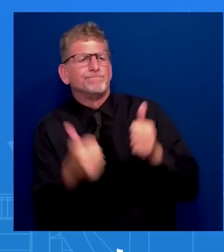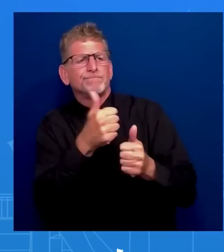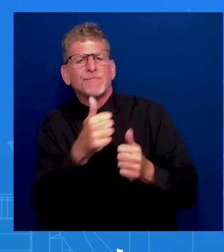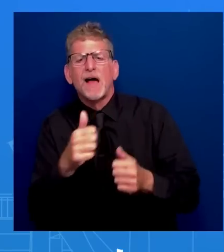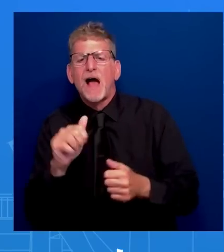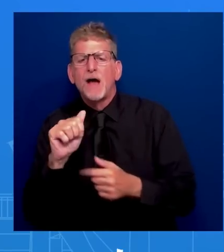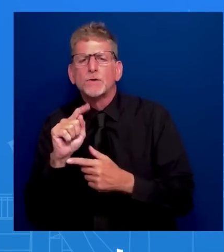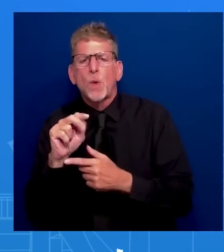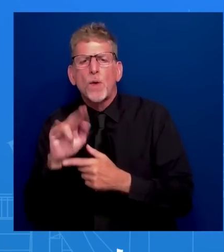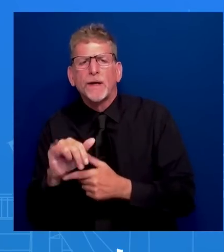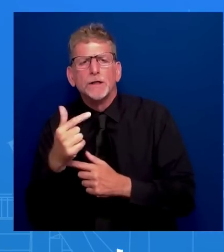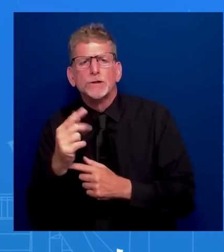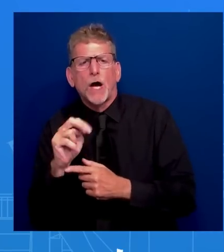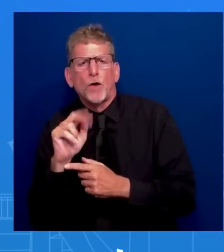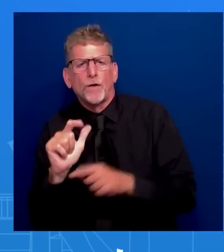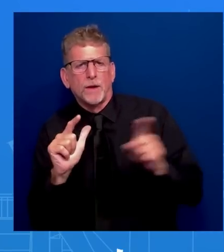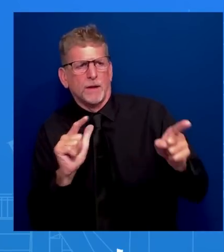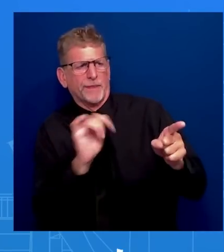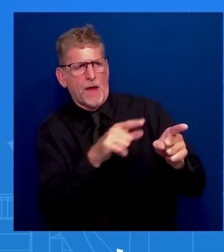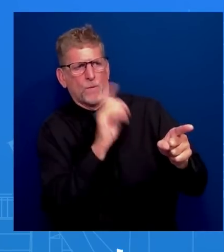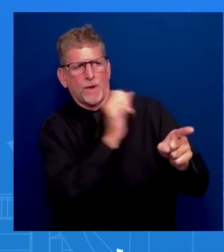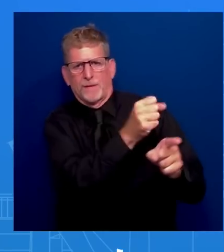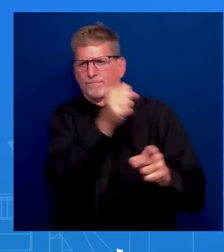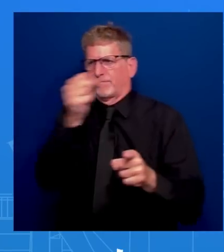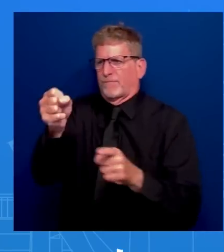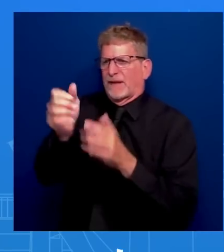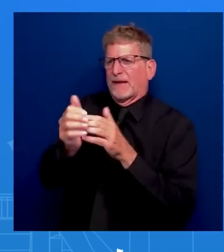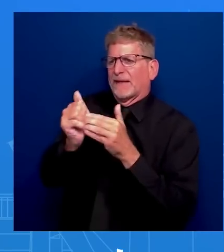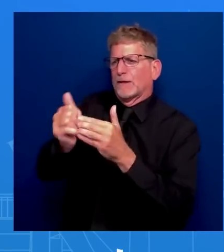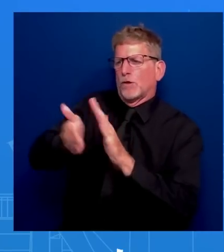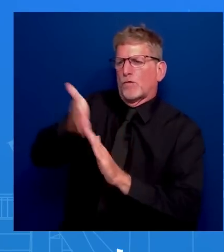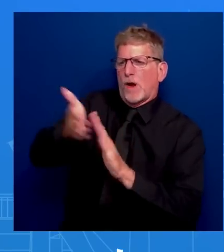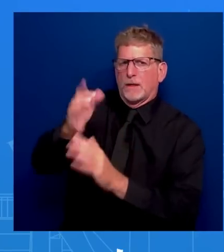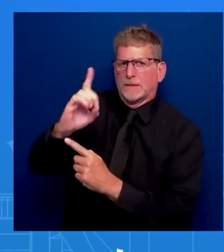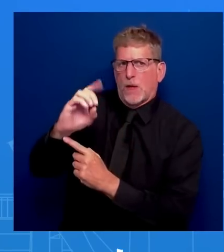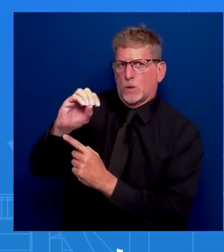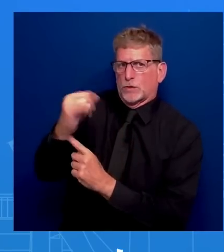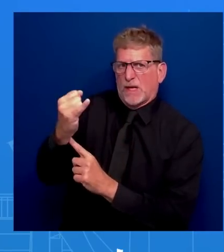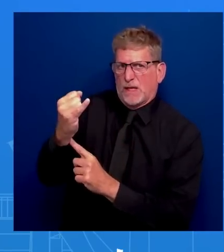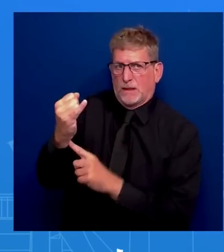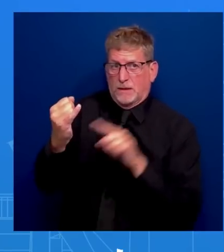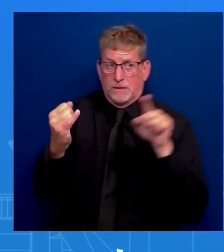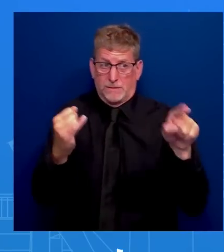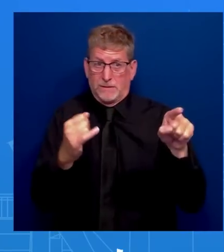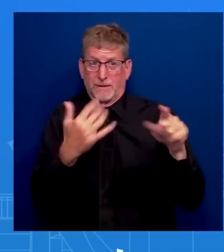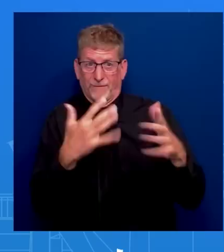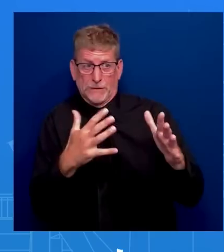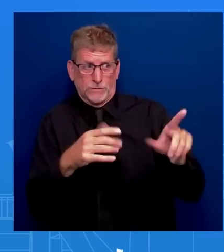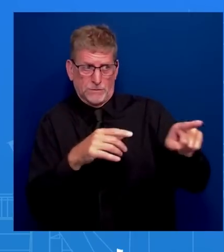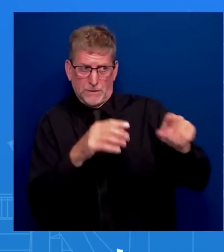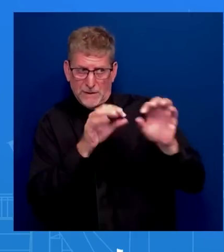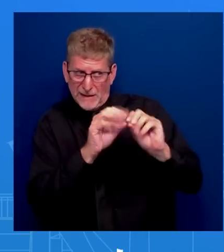in this nation that has been so badly damaged. And so many former leaders of that department,